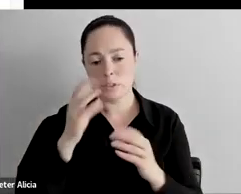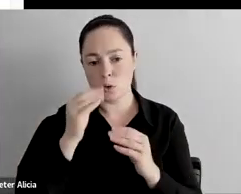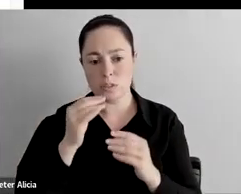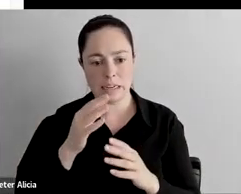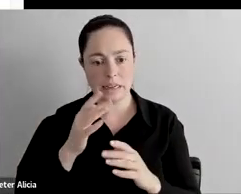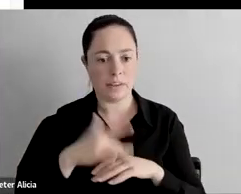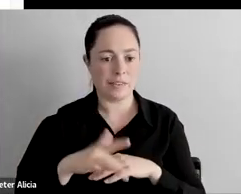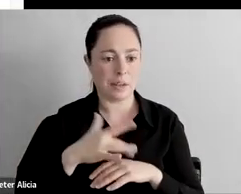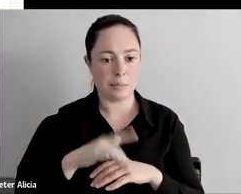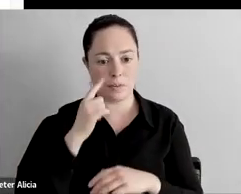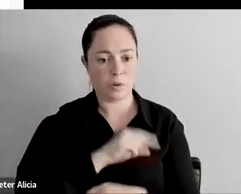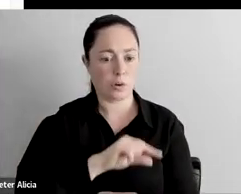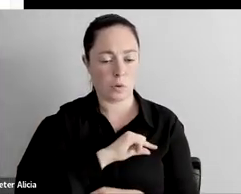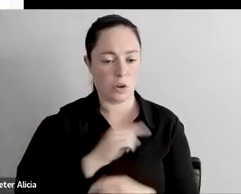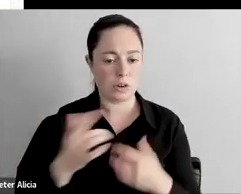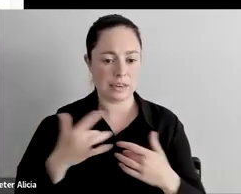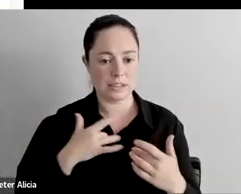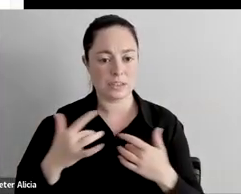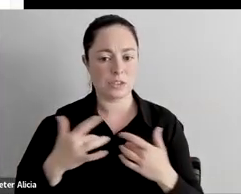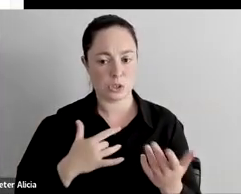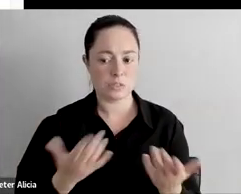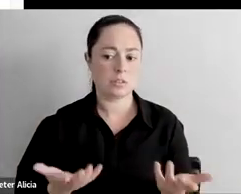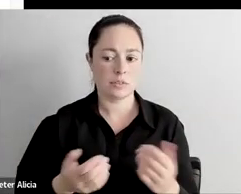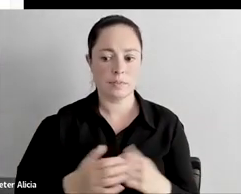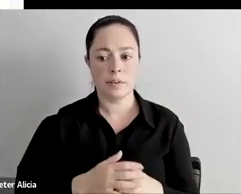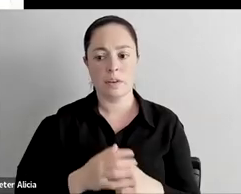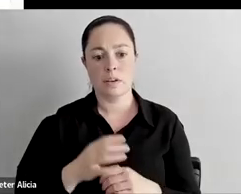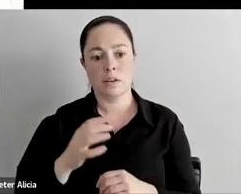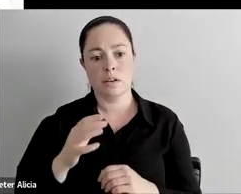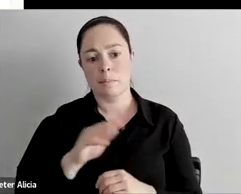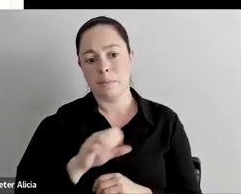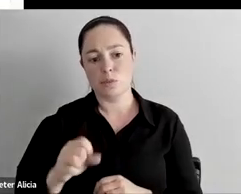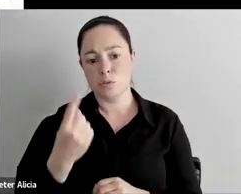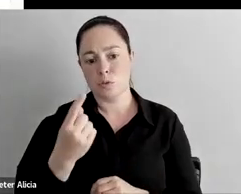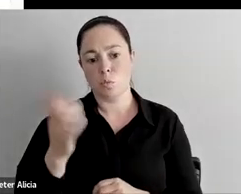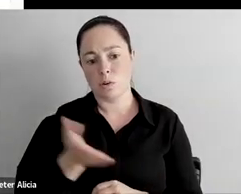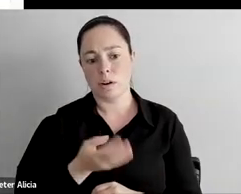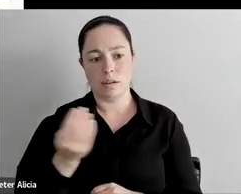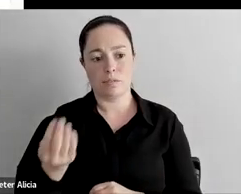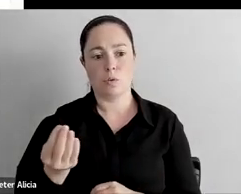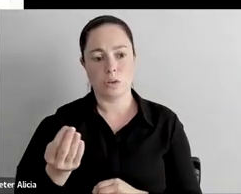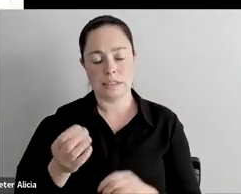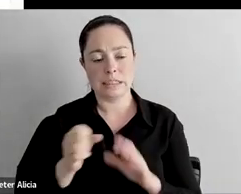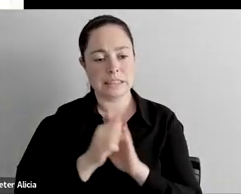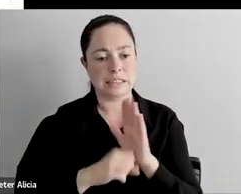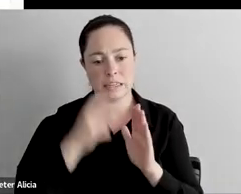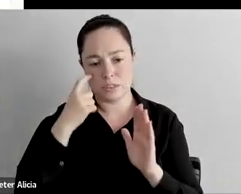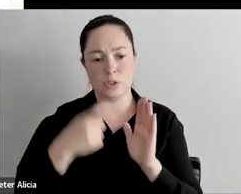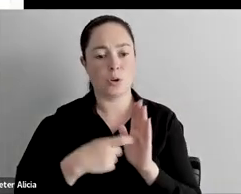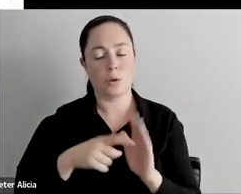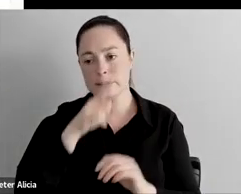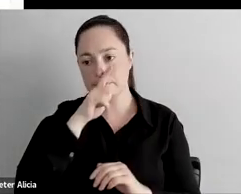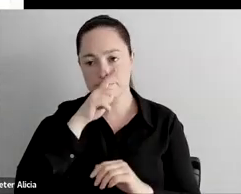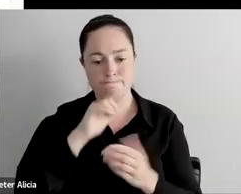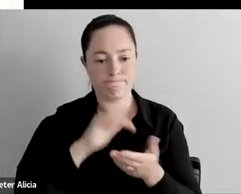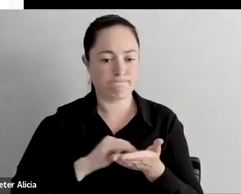concerns. So Massachusetts is one of 14 states where you'll see this note, And we have excluded race and ethnicity